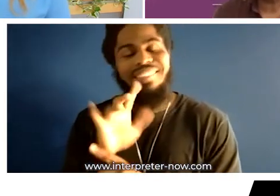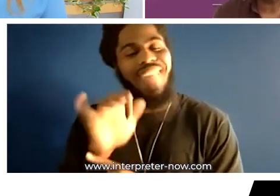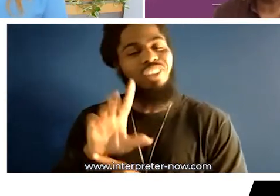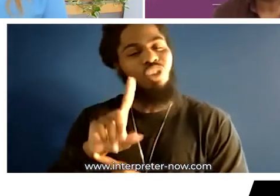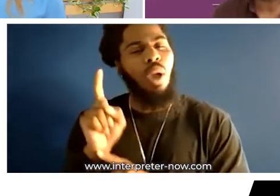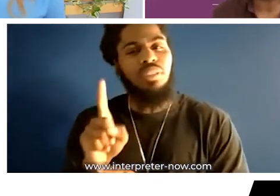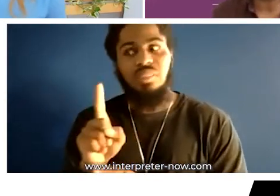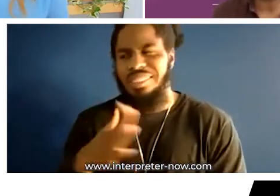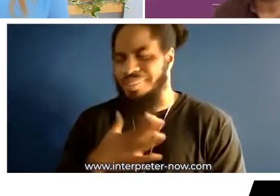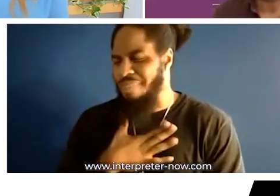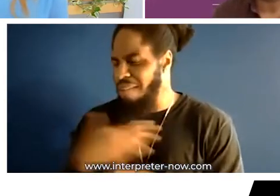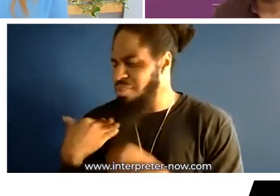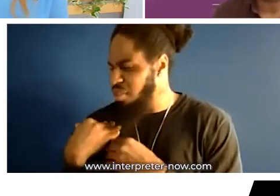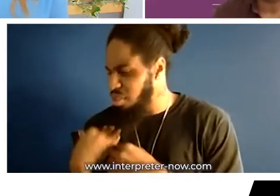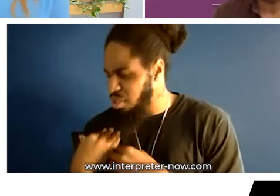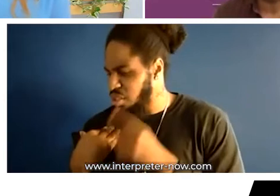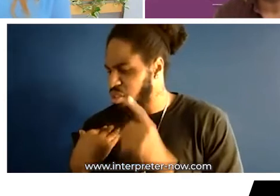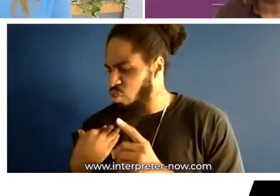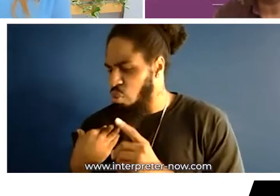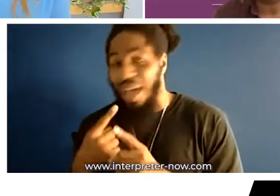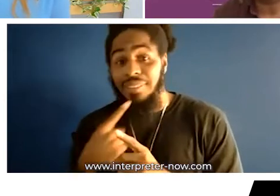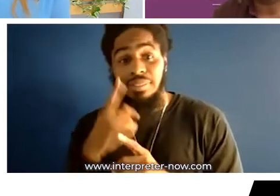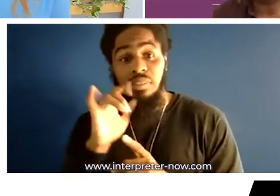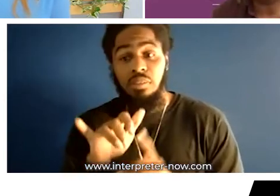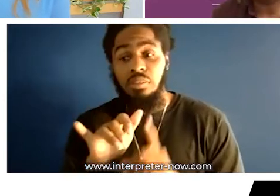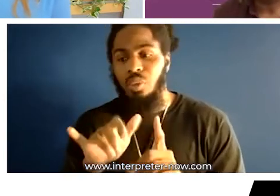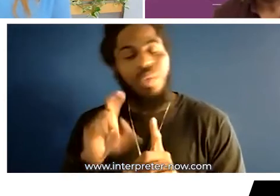And it goes back to what I said at the start, yes, we all have to own this.